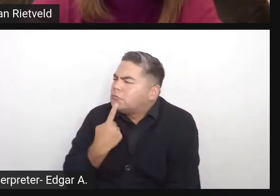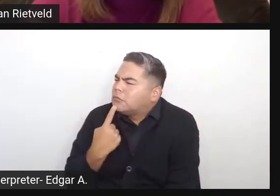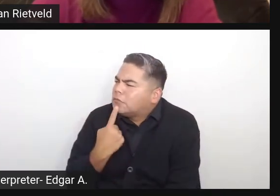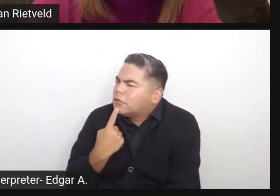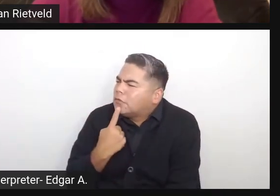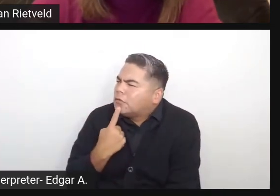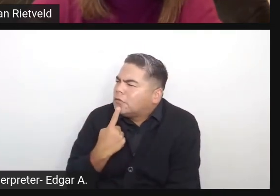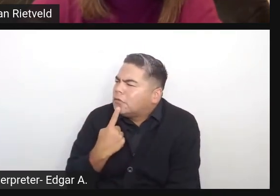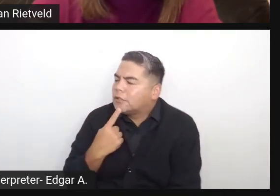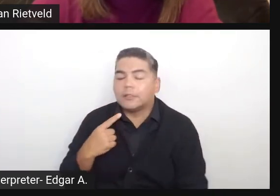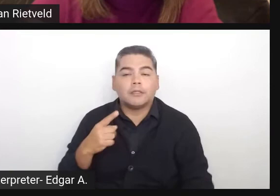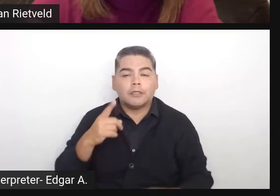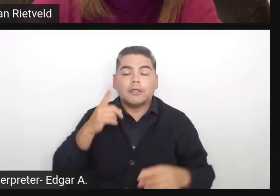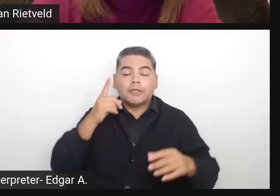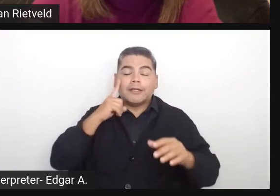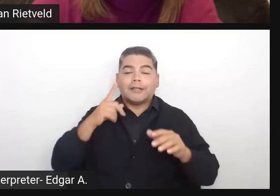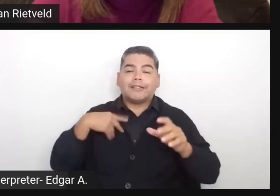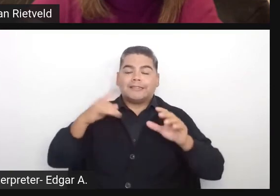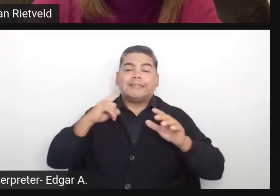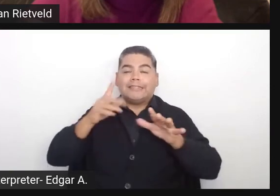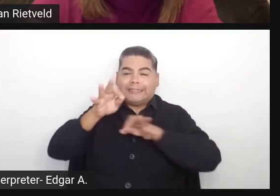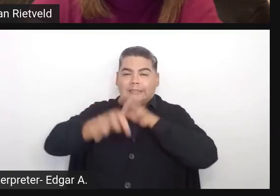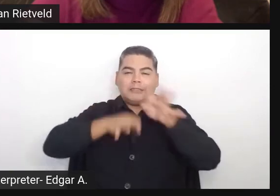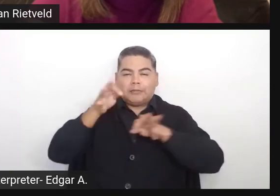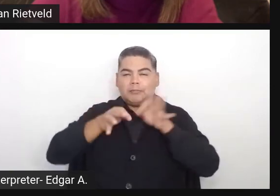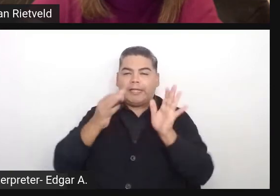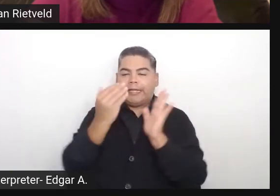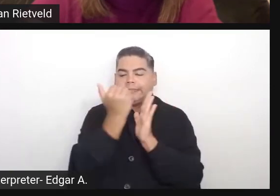To prevent user fatigue, to lay out the steps for the form for a user.